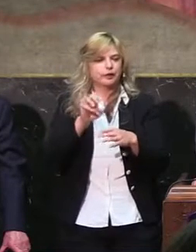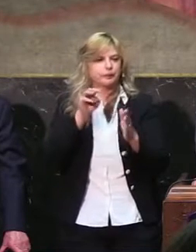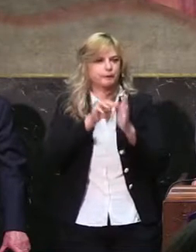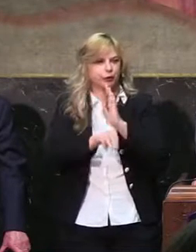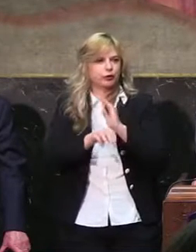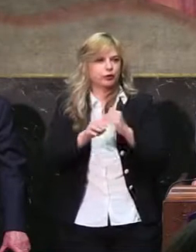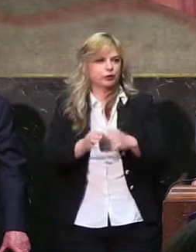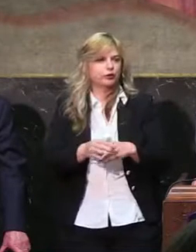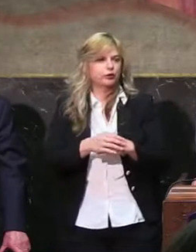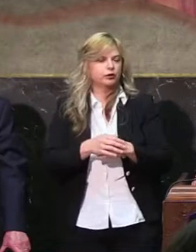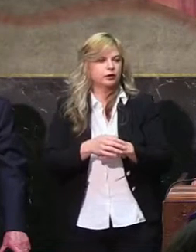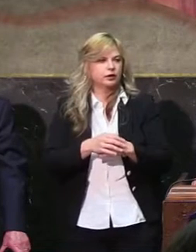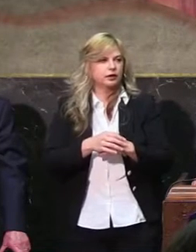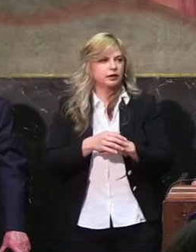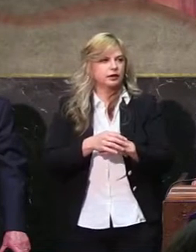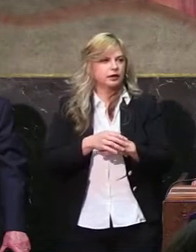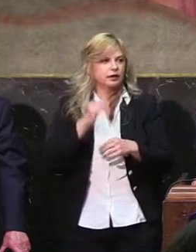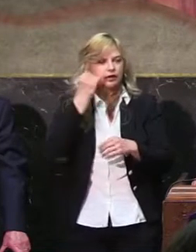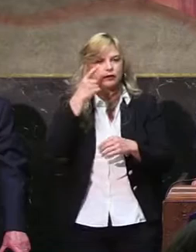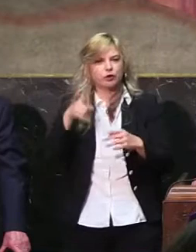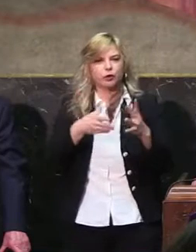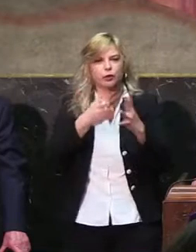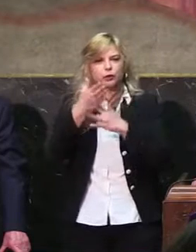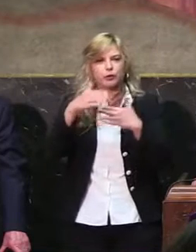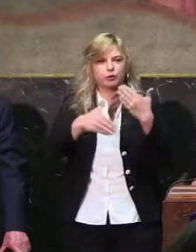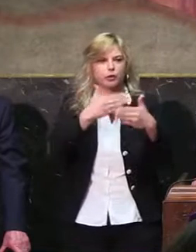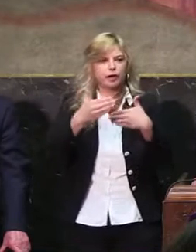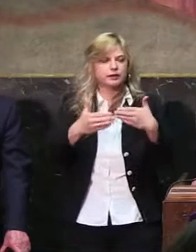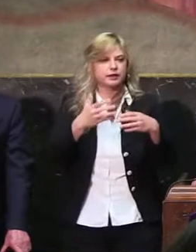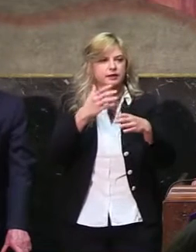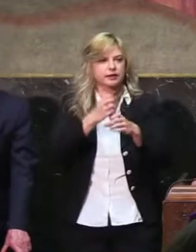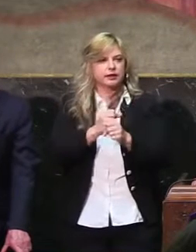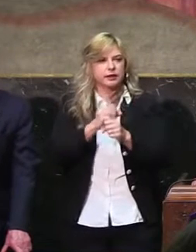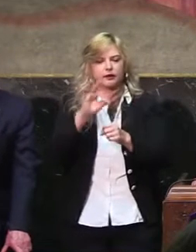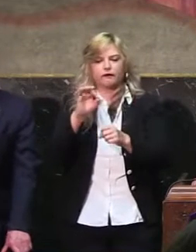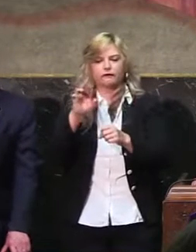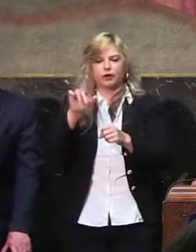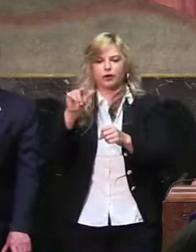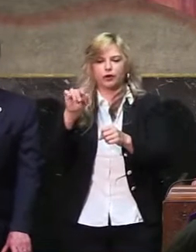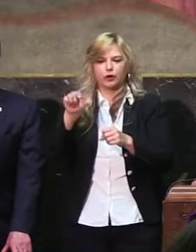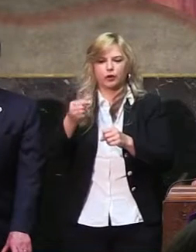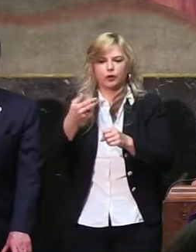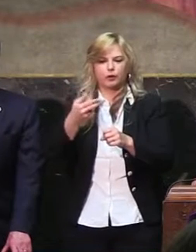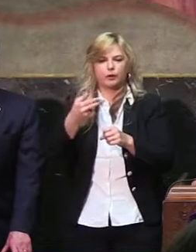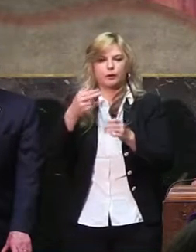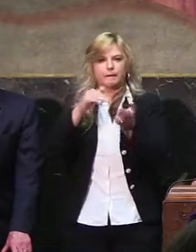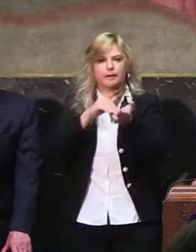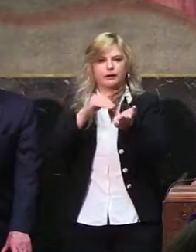you know [negligent] you go through a process to get a furlough medical which I think from a cost standpoint